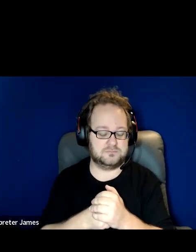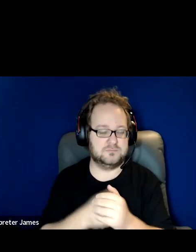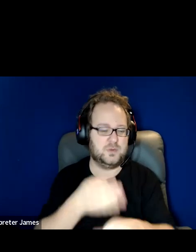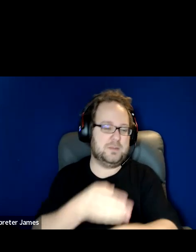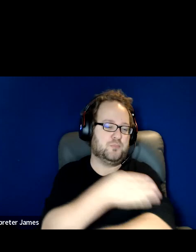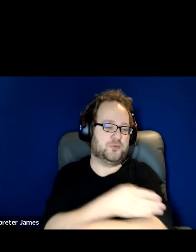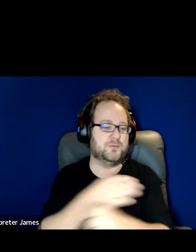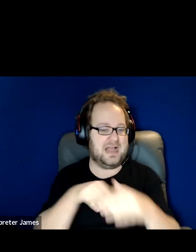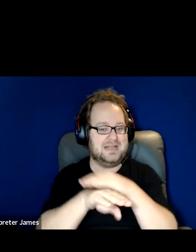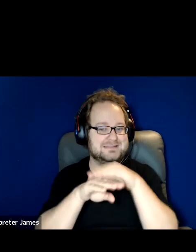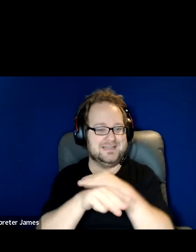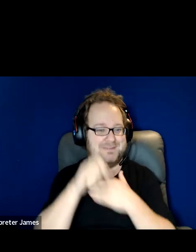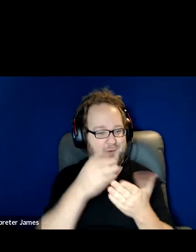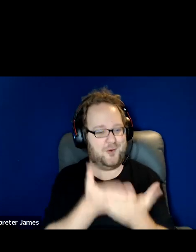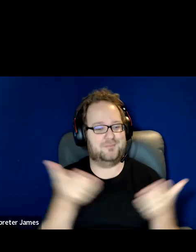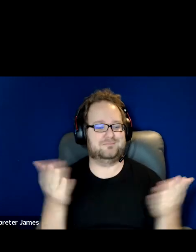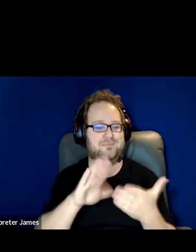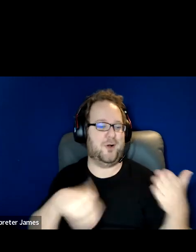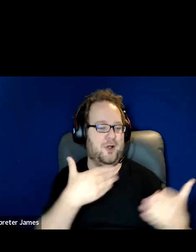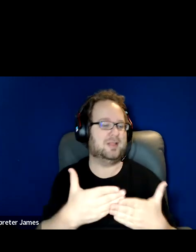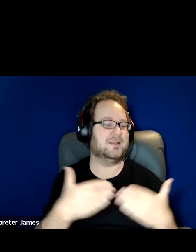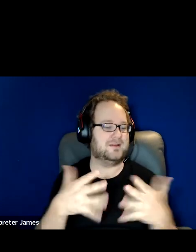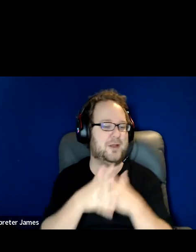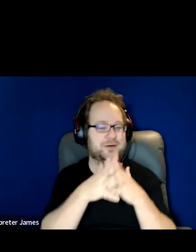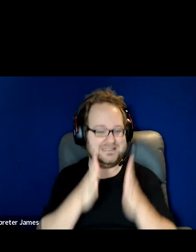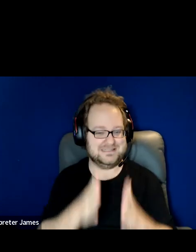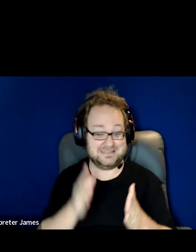is where you, our partners, come together and we have a